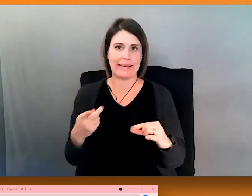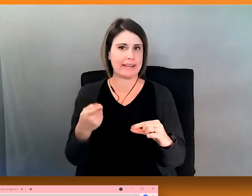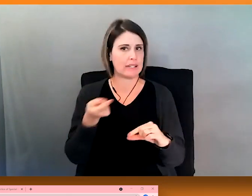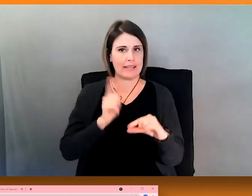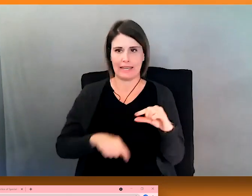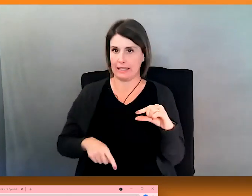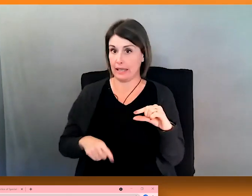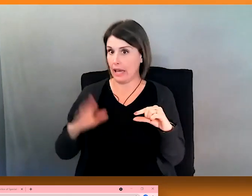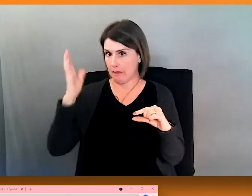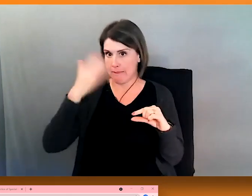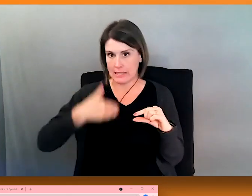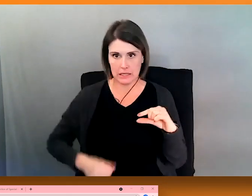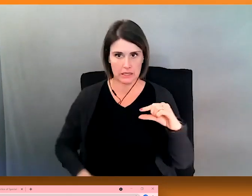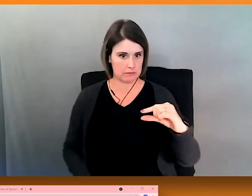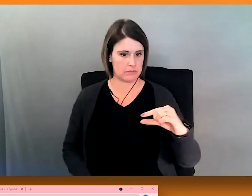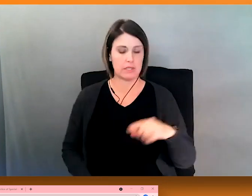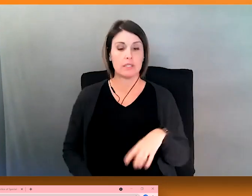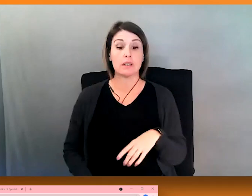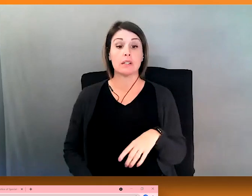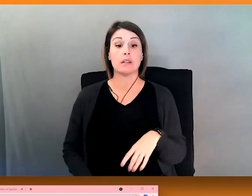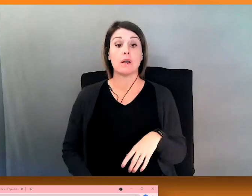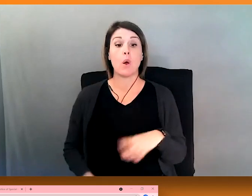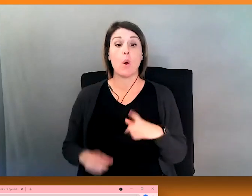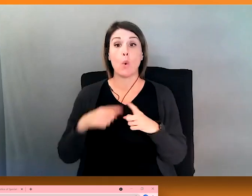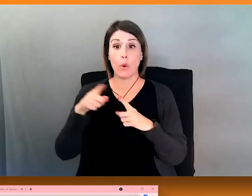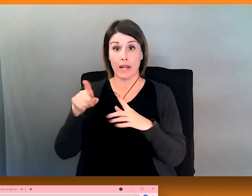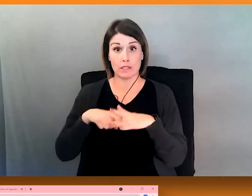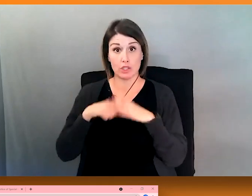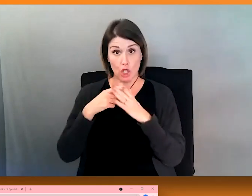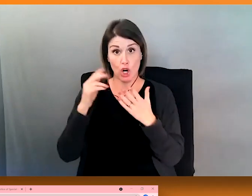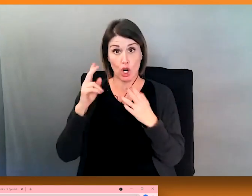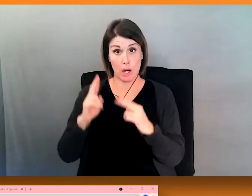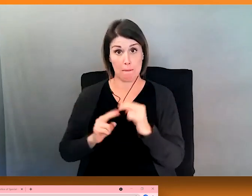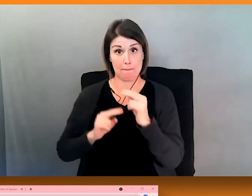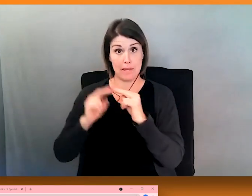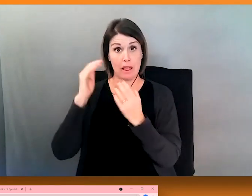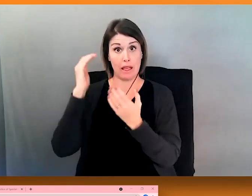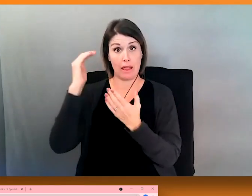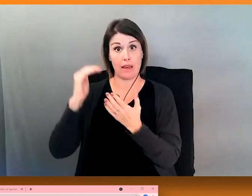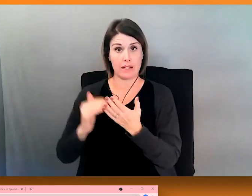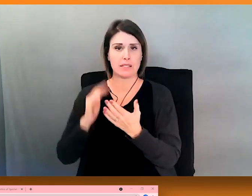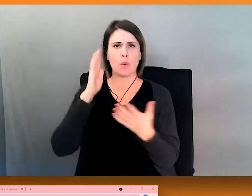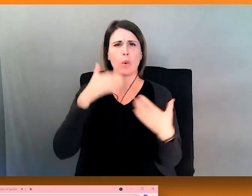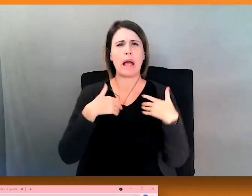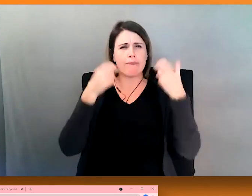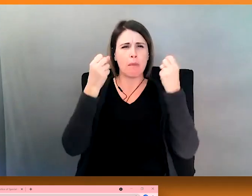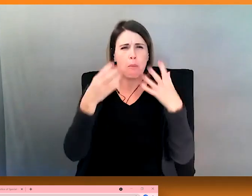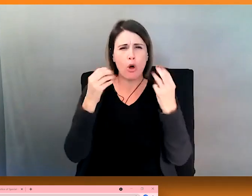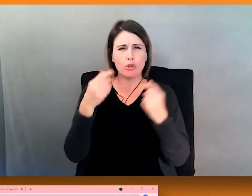You'll see a nice pink bar. You can't miss it, but if you--when you start building a list, you're going to have multiple grants,